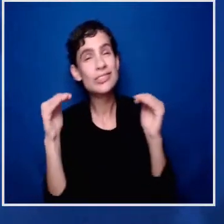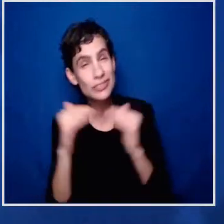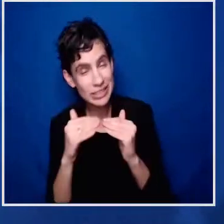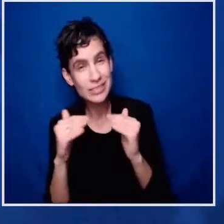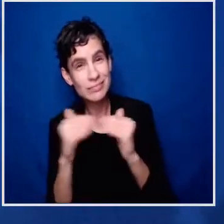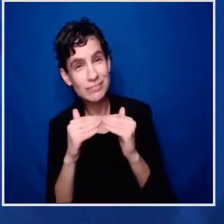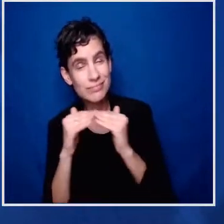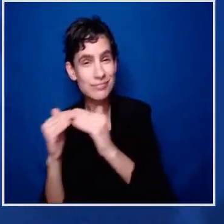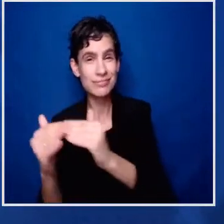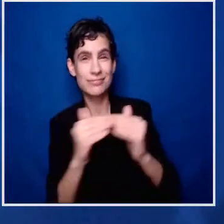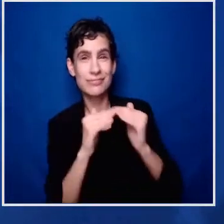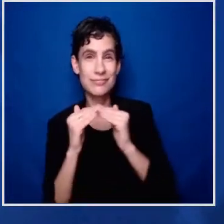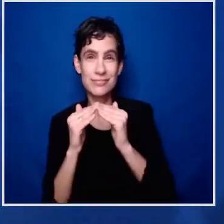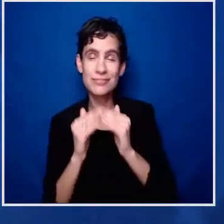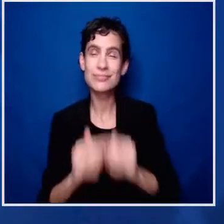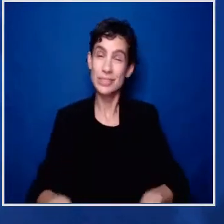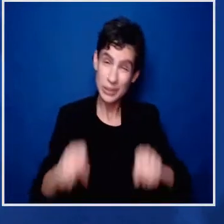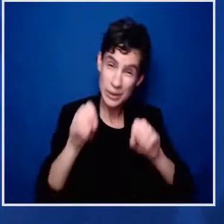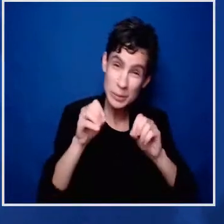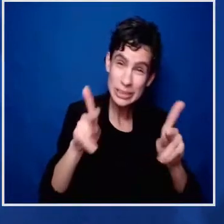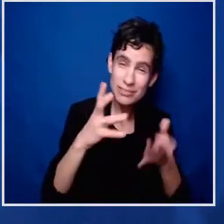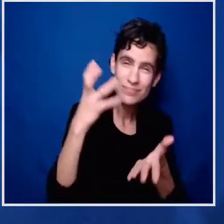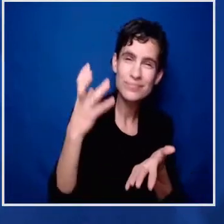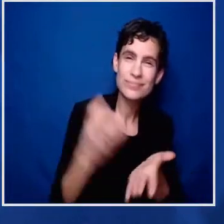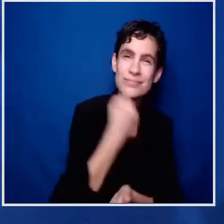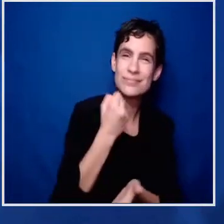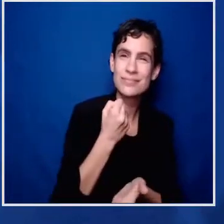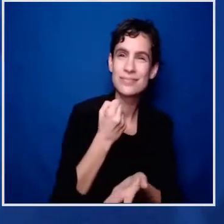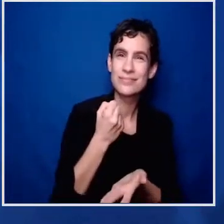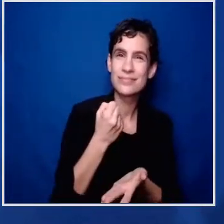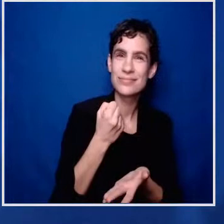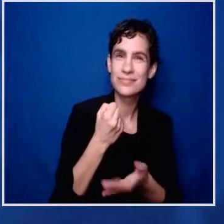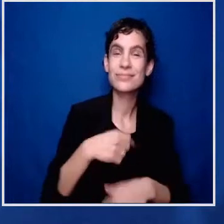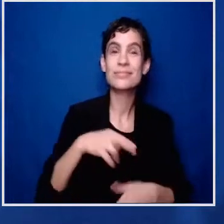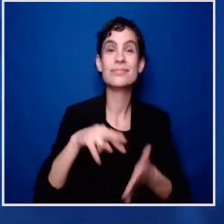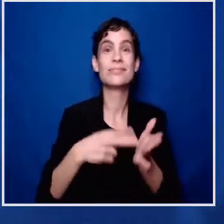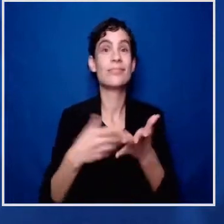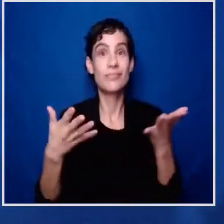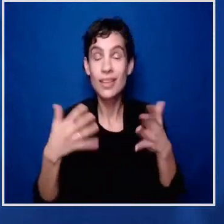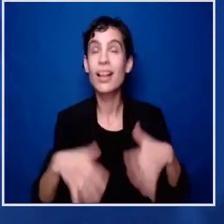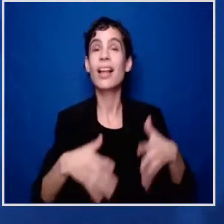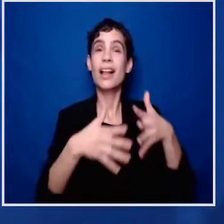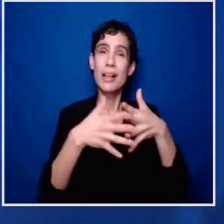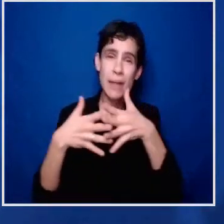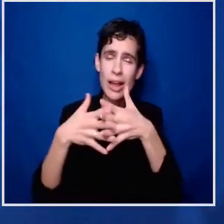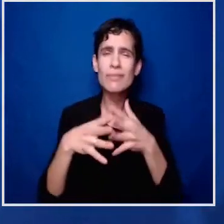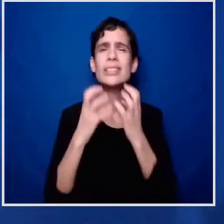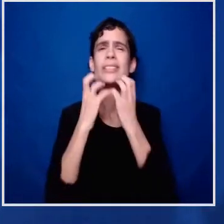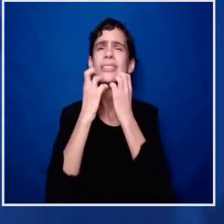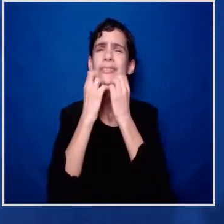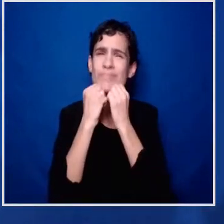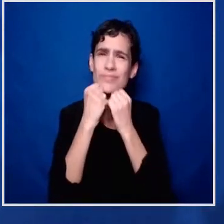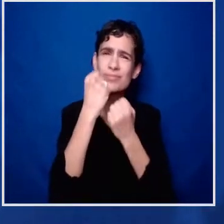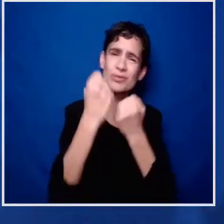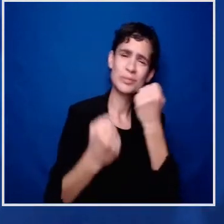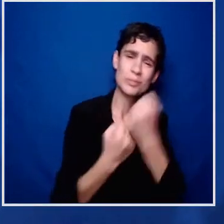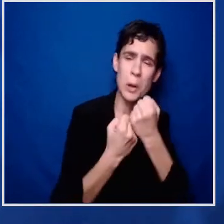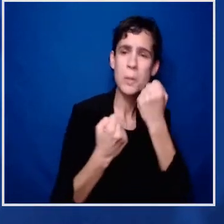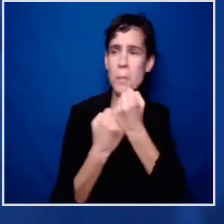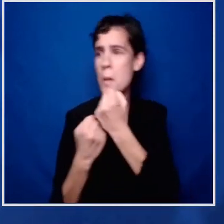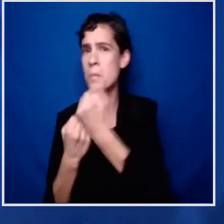JUSTICE, AND EQUAL OPPORTUNITY.